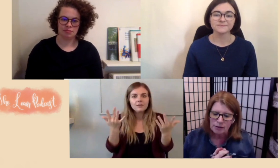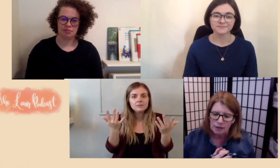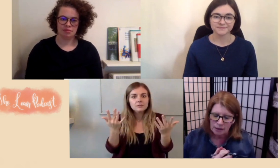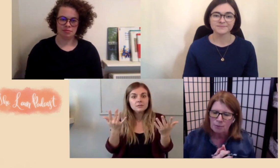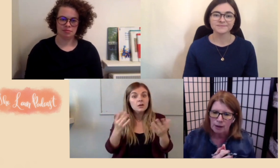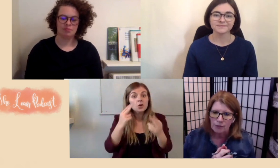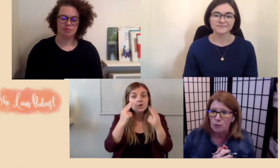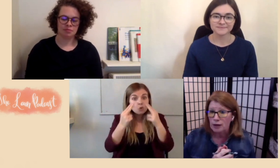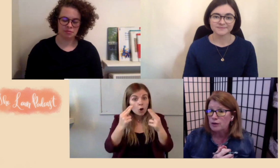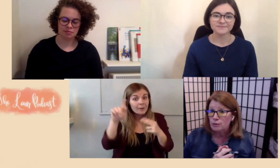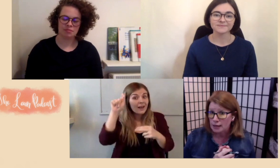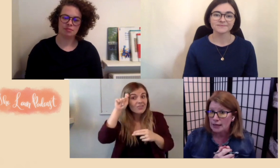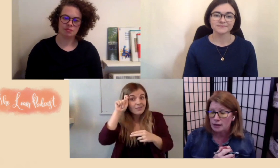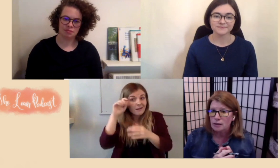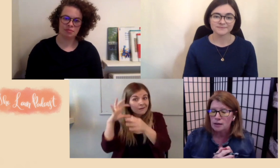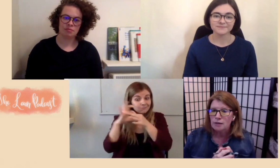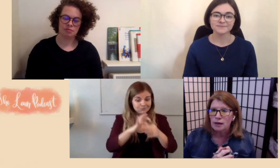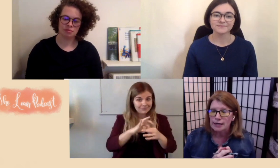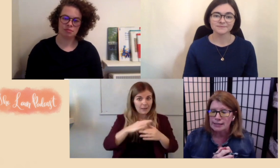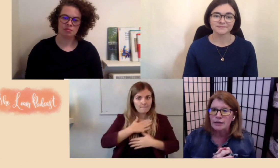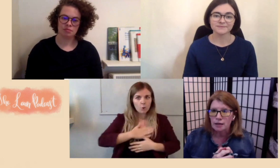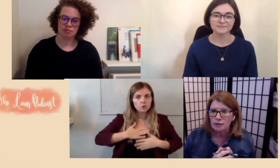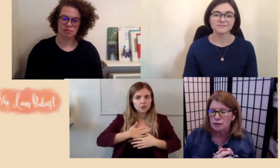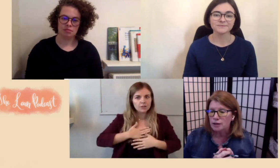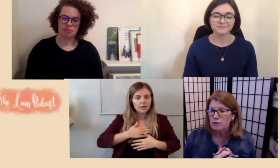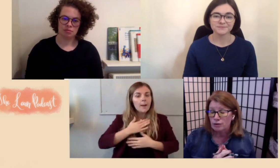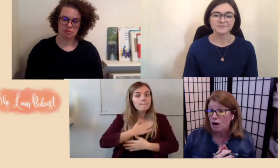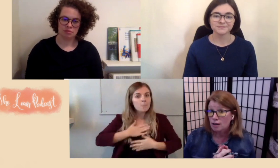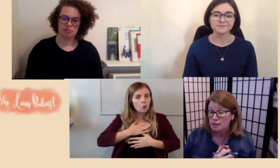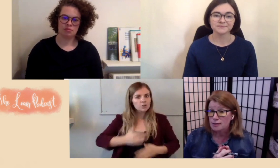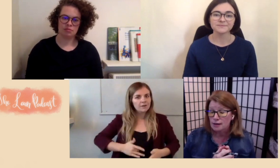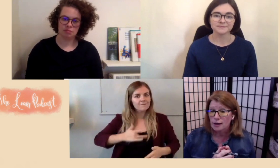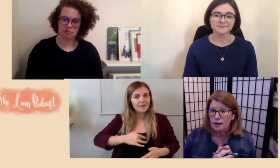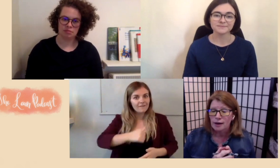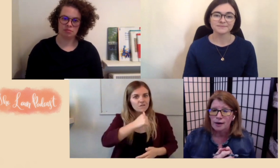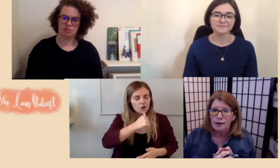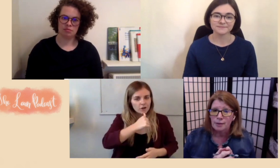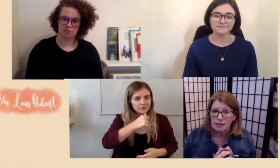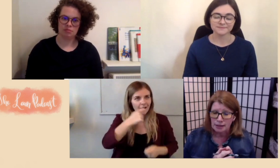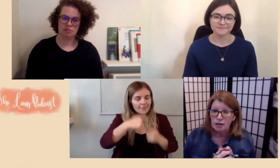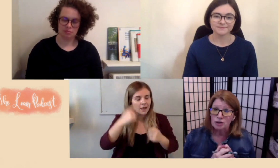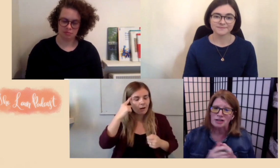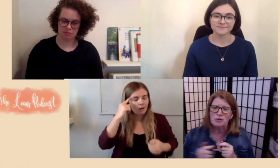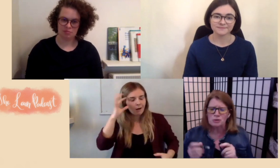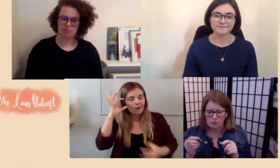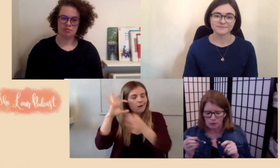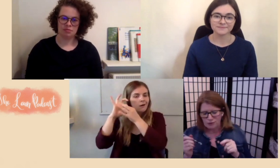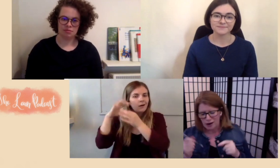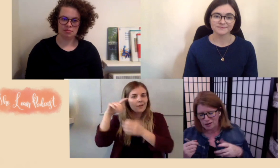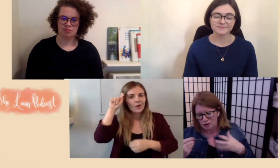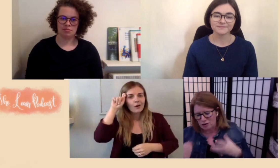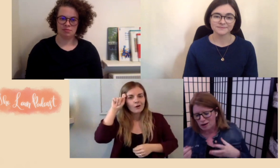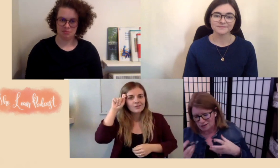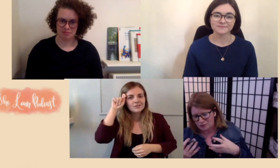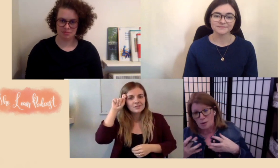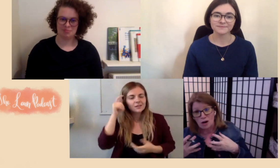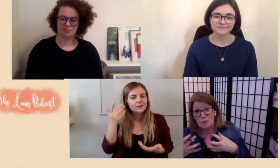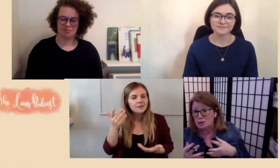And so once we're done sort of raging, or whatever, about whatever emotion we're feeling,